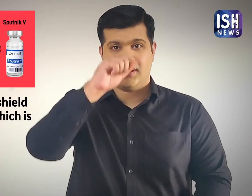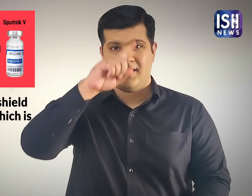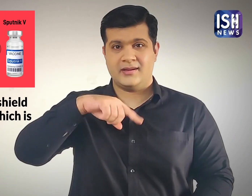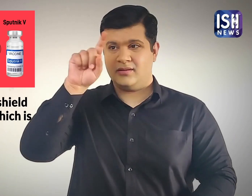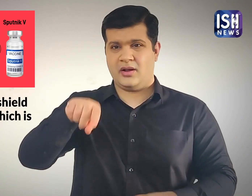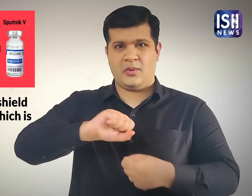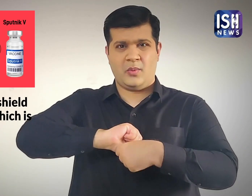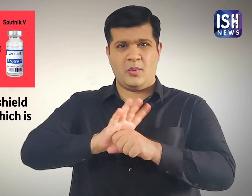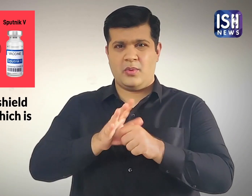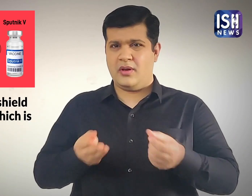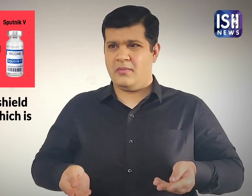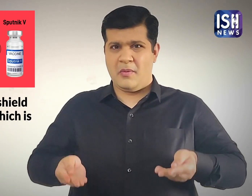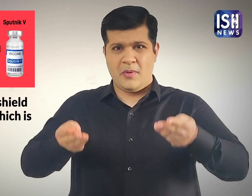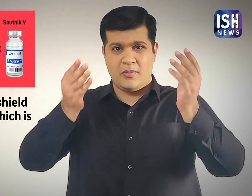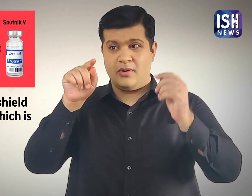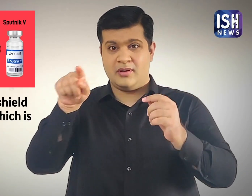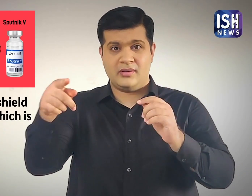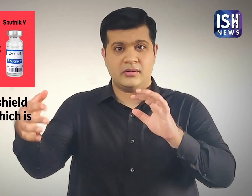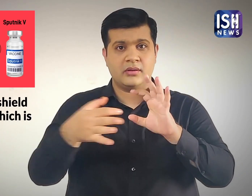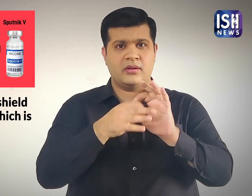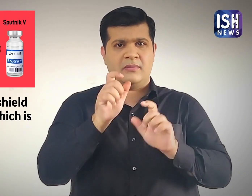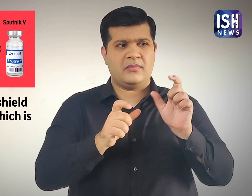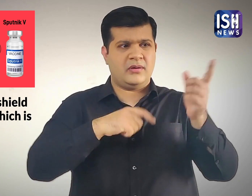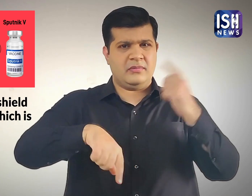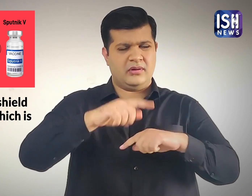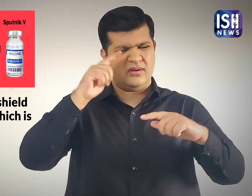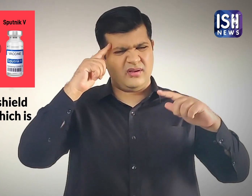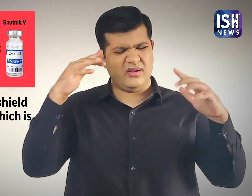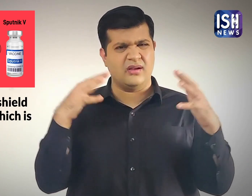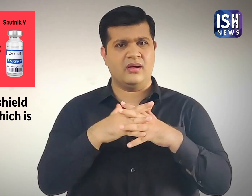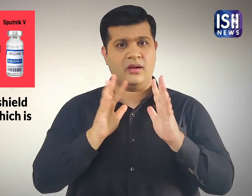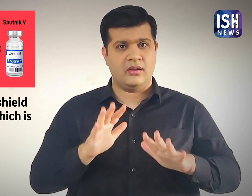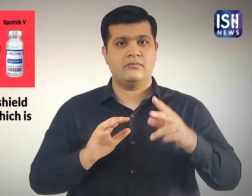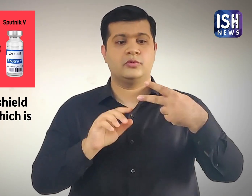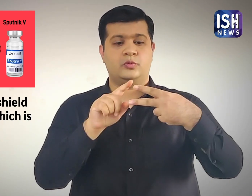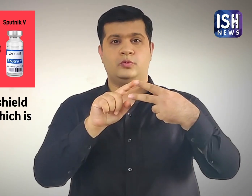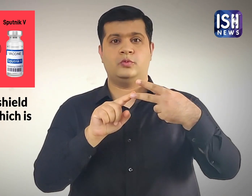The rising cases of COVID-19 has led to 2 major worries among Indian citizens.